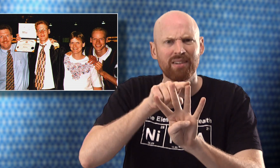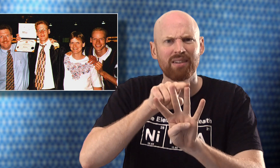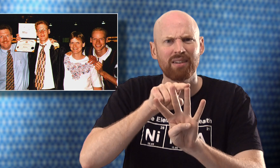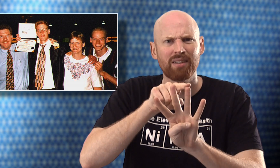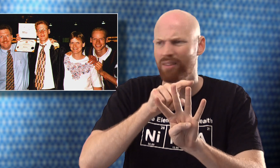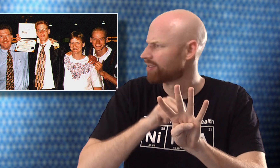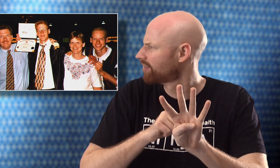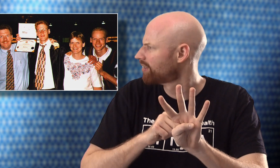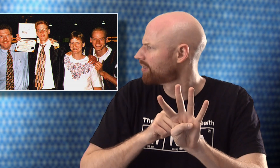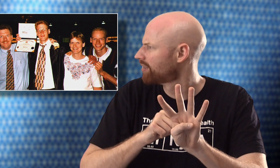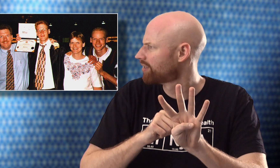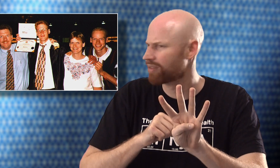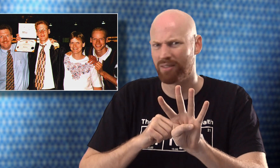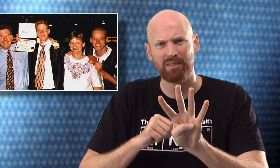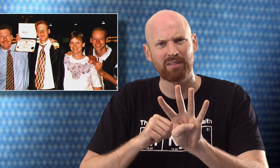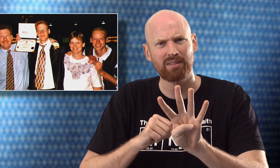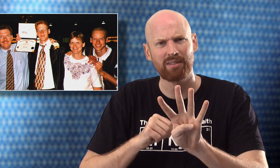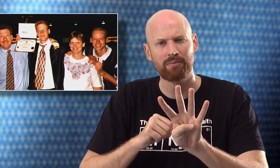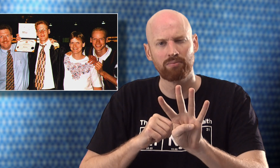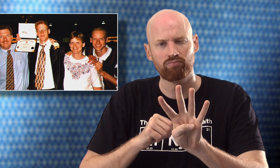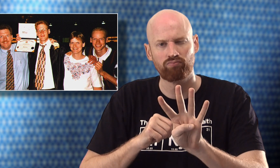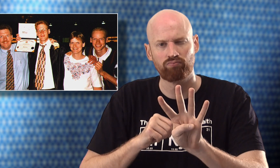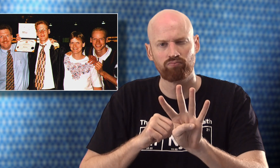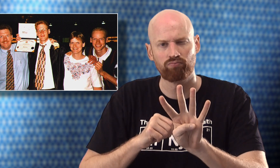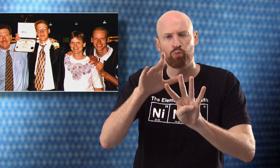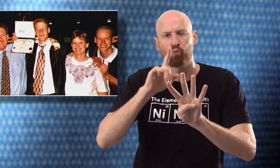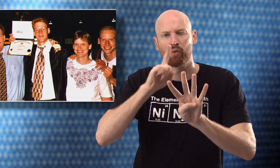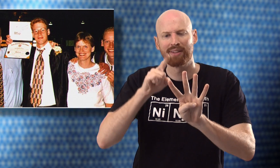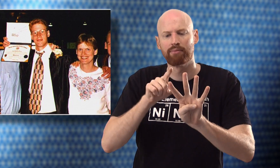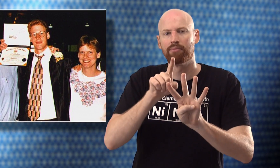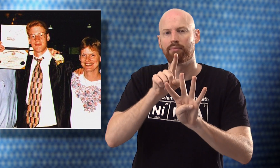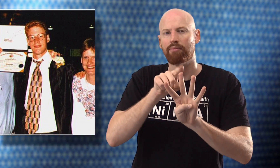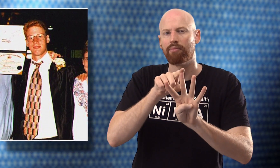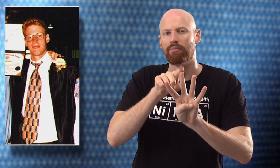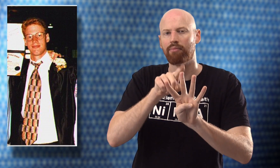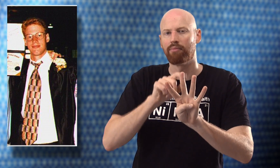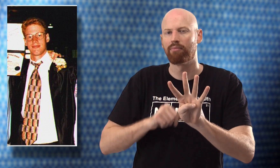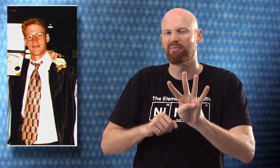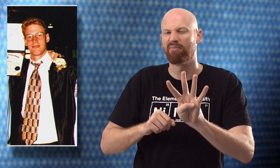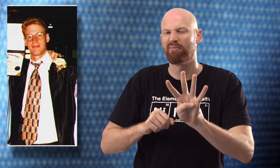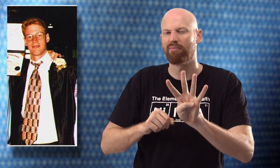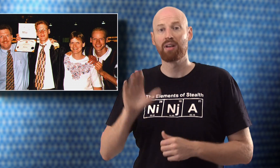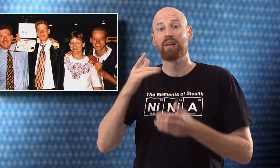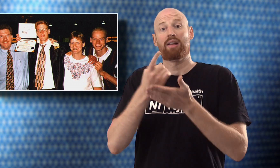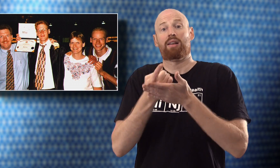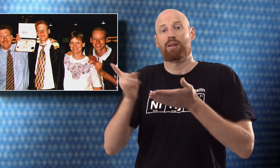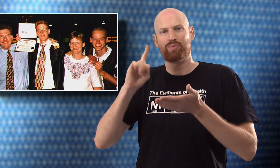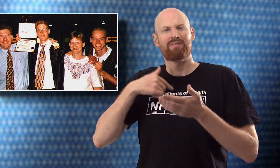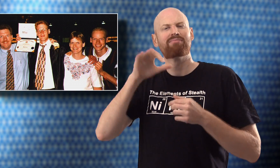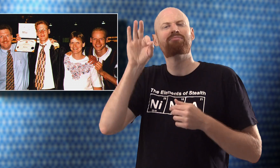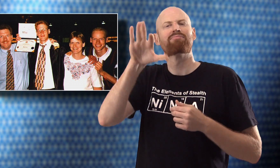one!? *Pout Face* Really, I'm this guy. So, last week,